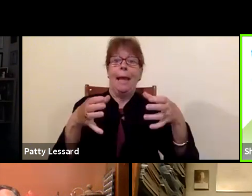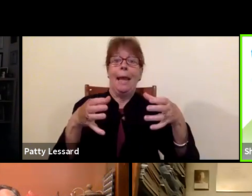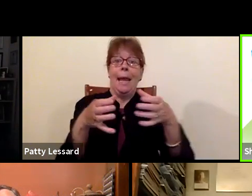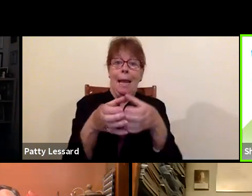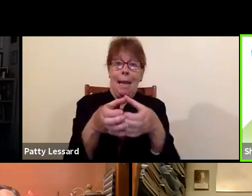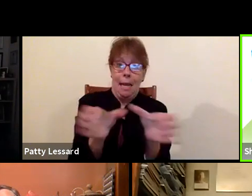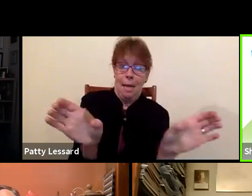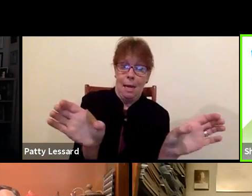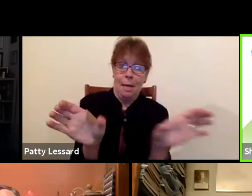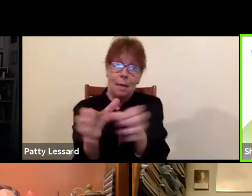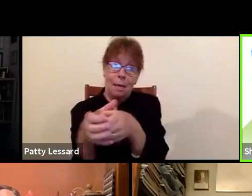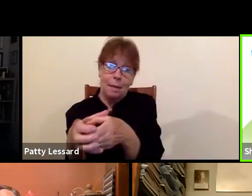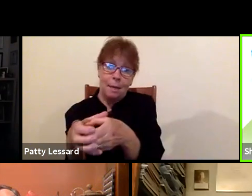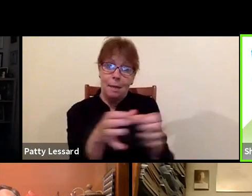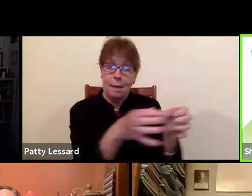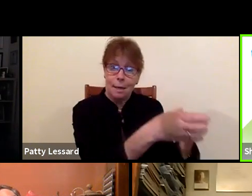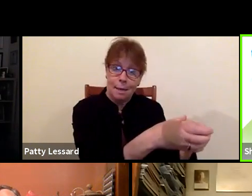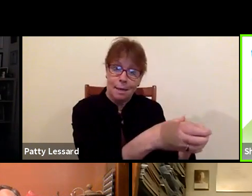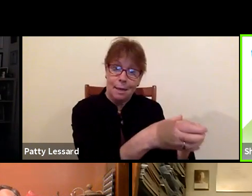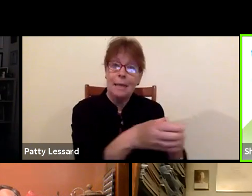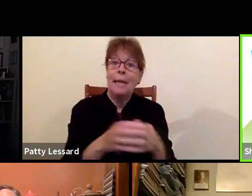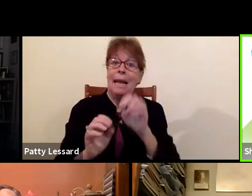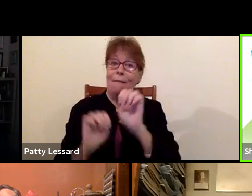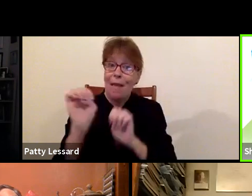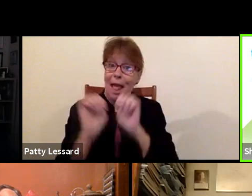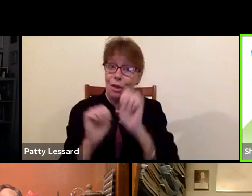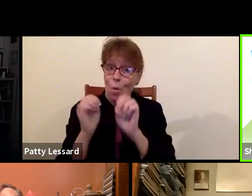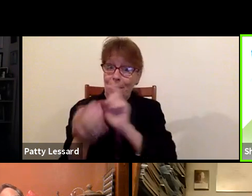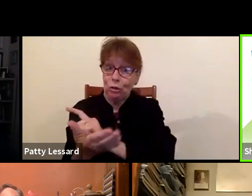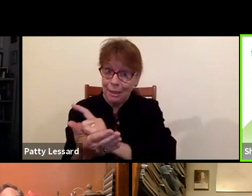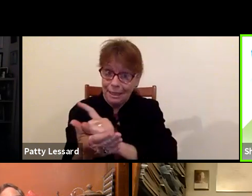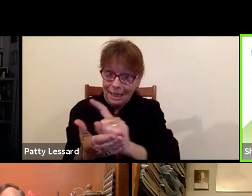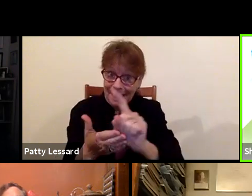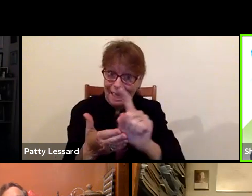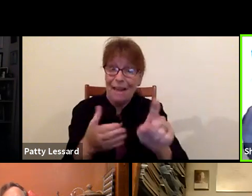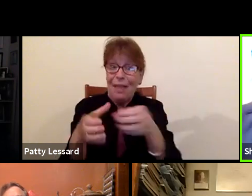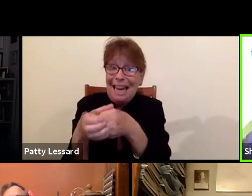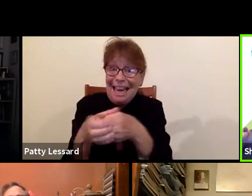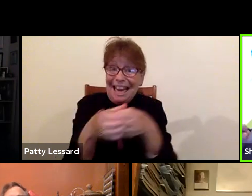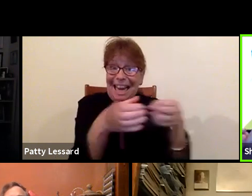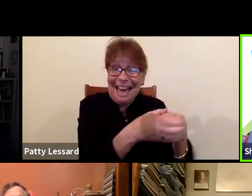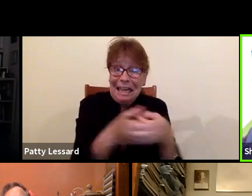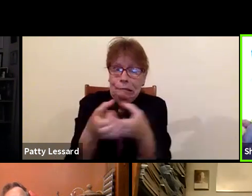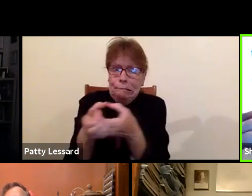≫ Sheri: We run two cohorts a year. A week long process, so we have an applications round, then we